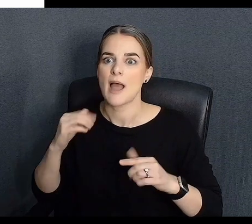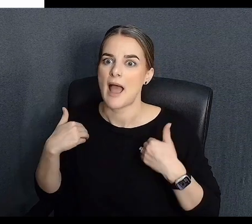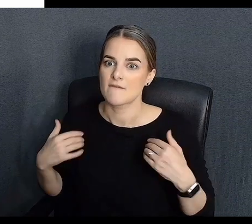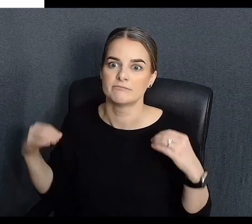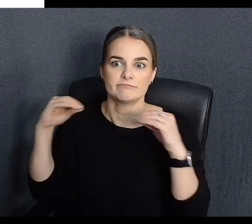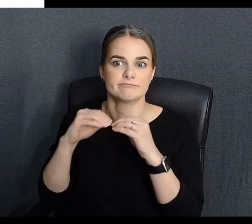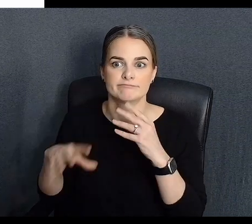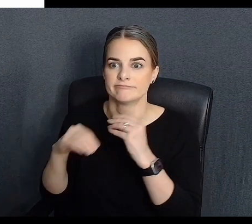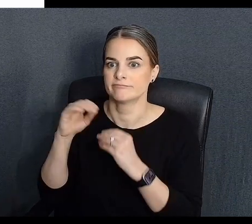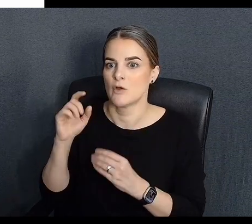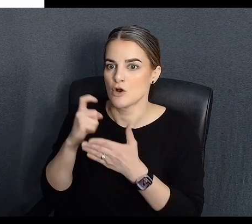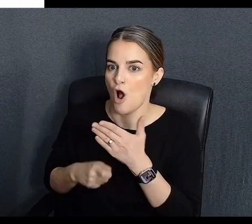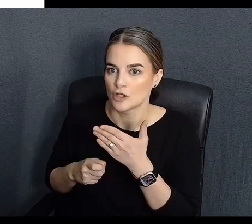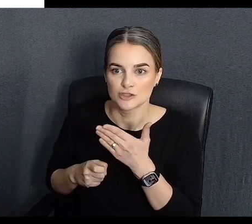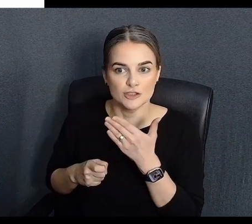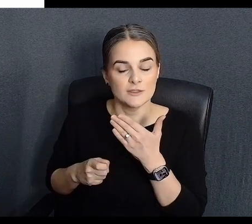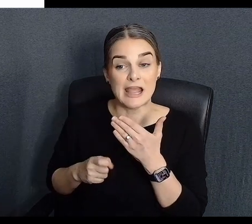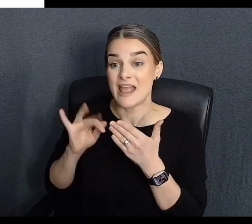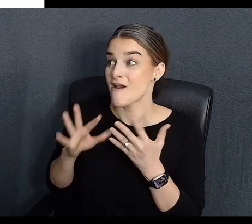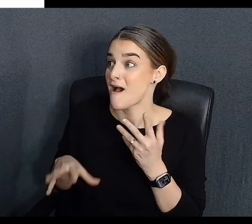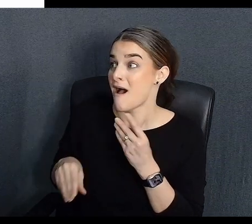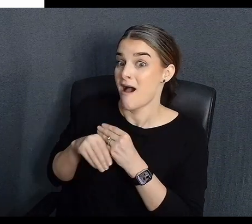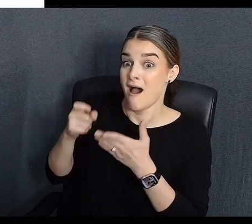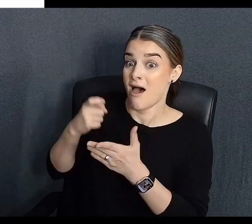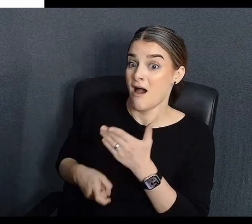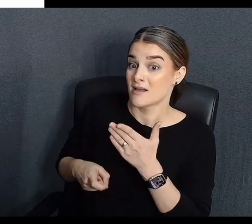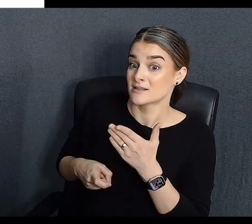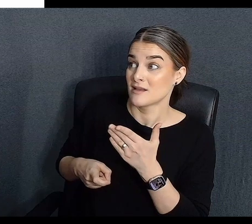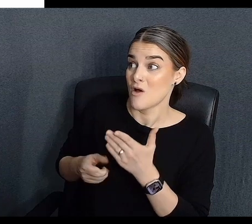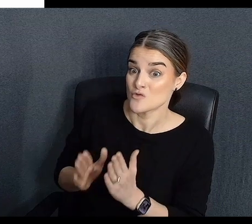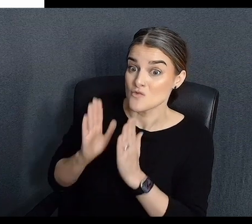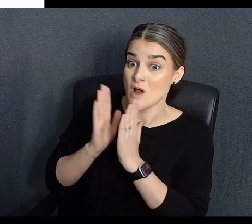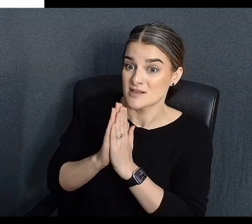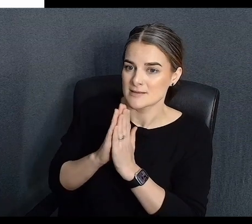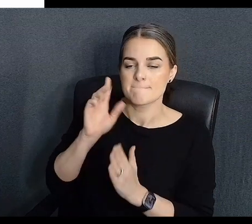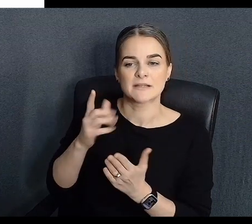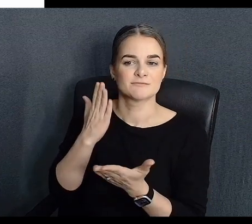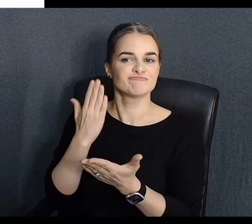or an additional request, we have to then be able to justify that request, especially when we're